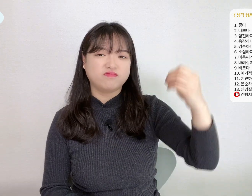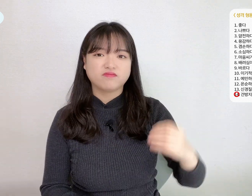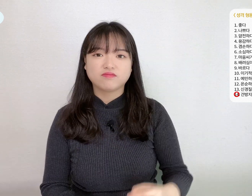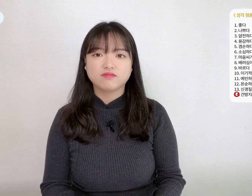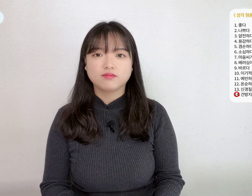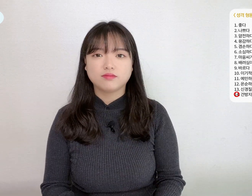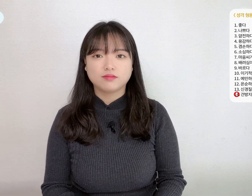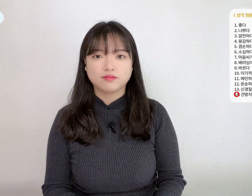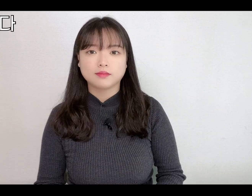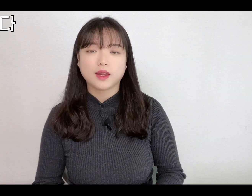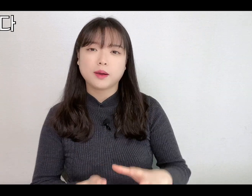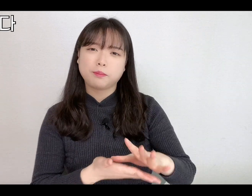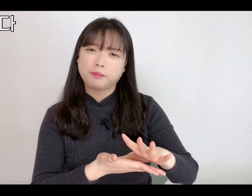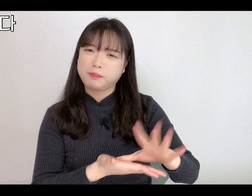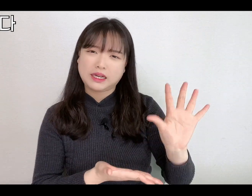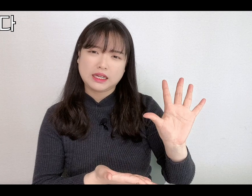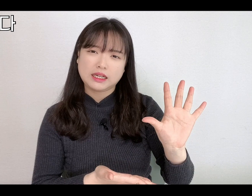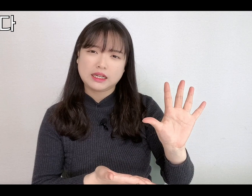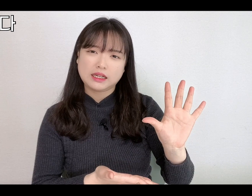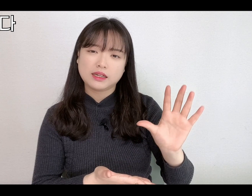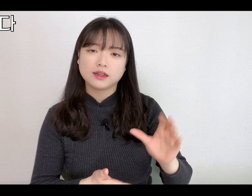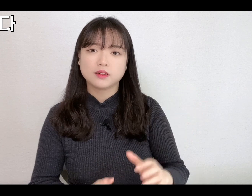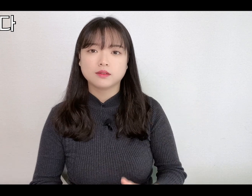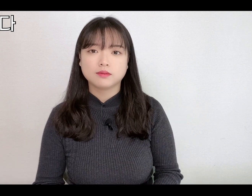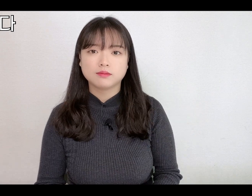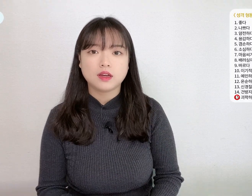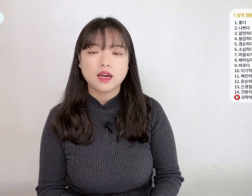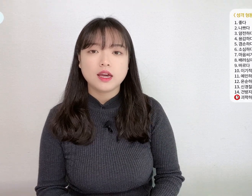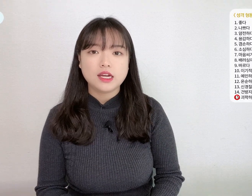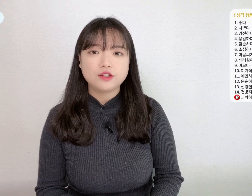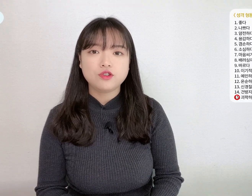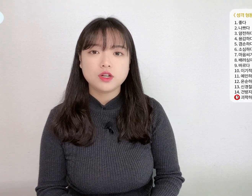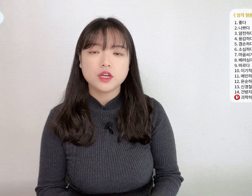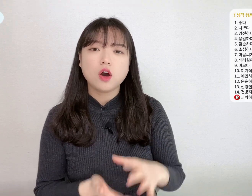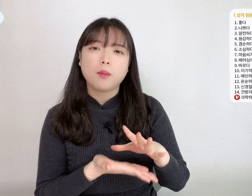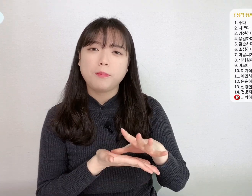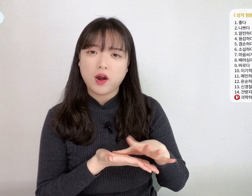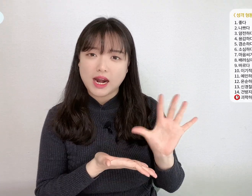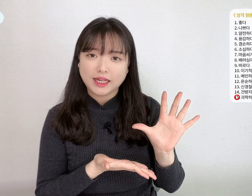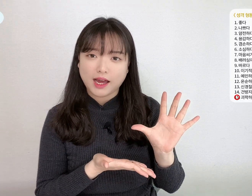what is this sign It can also mean [weird] or [naughty],